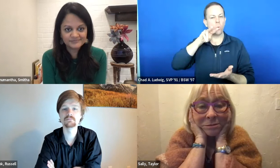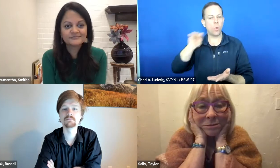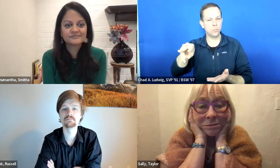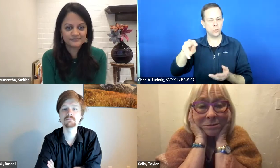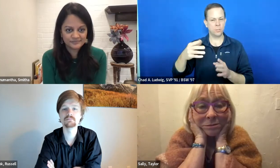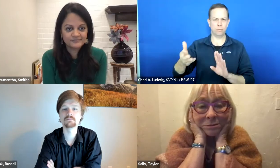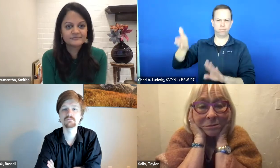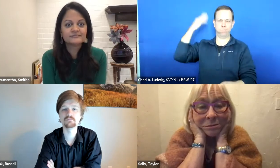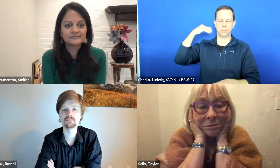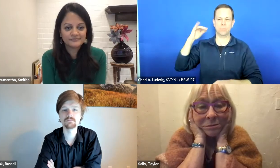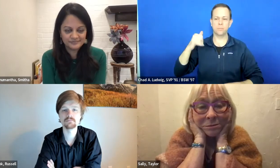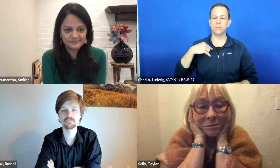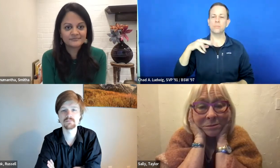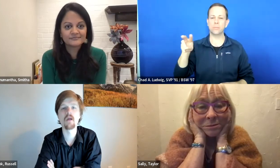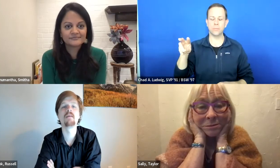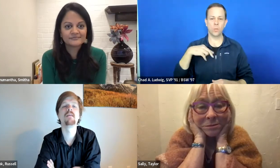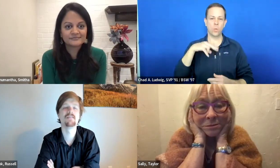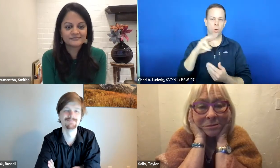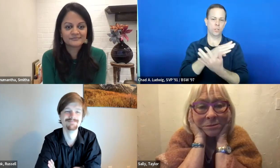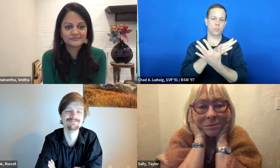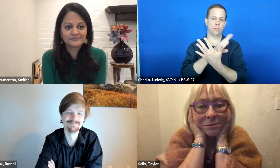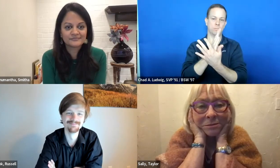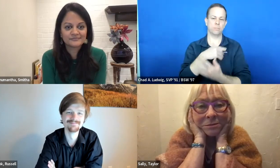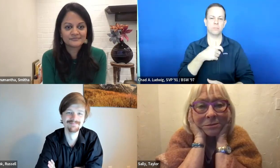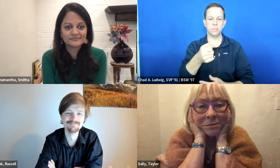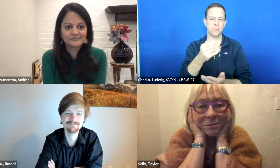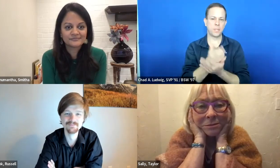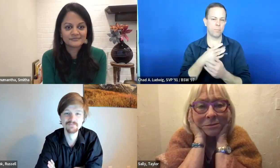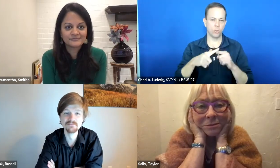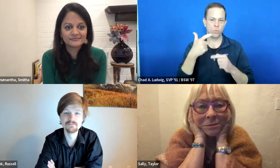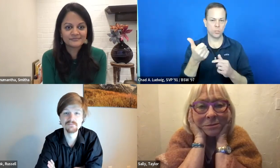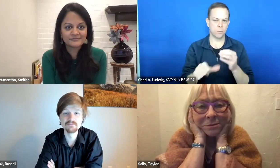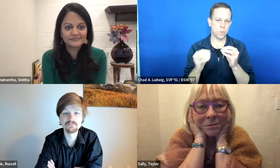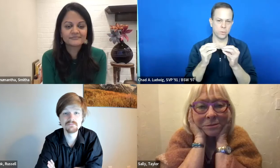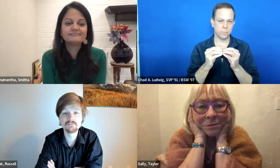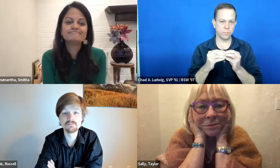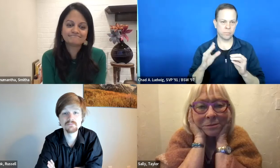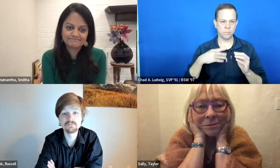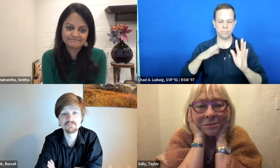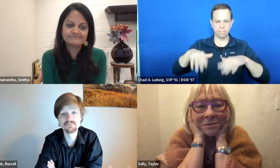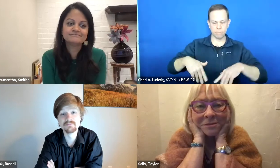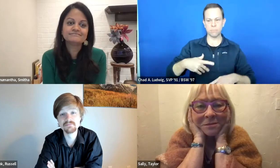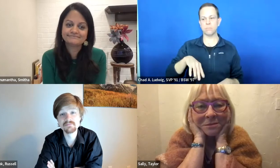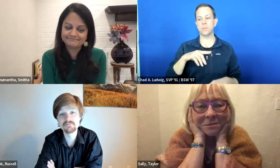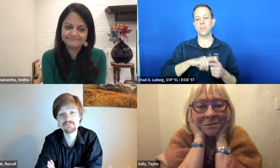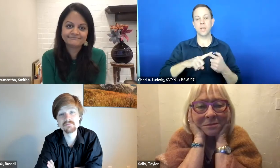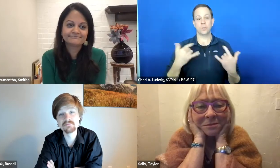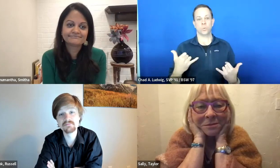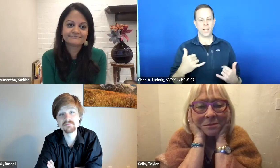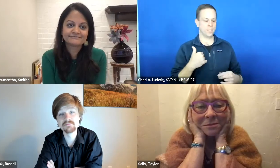So when Stacy had first created the video and they wanted me to watch it, I had to stop. I couldn't watch it anymore.